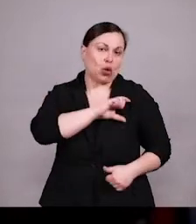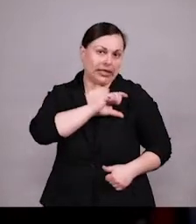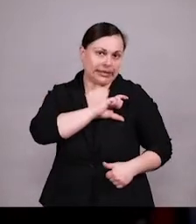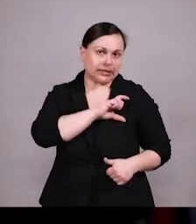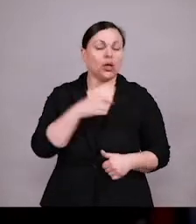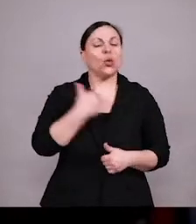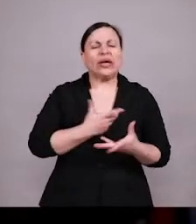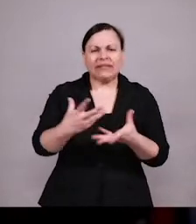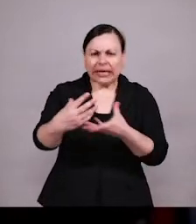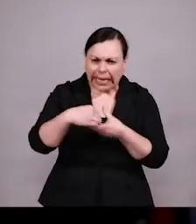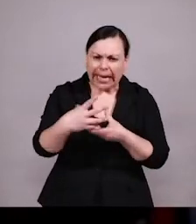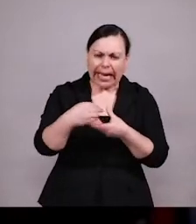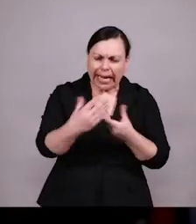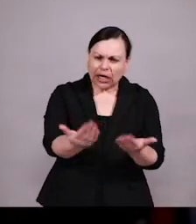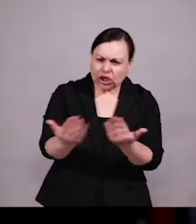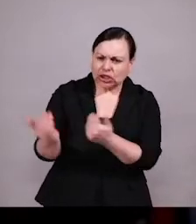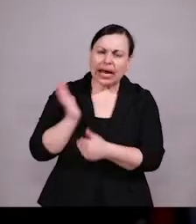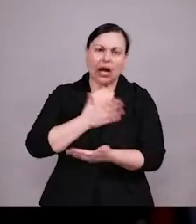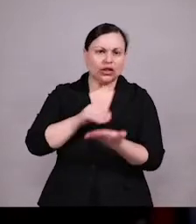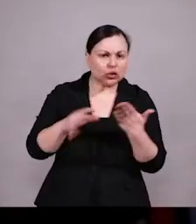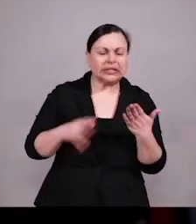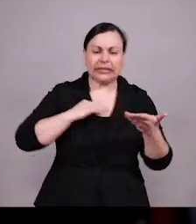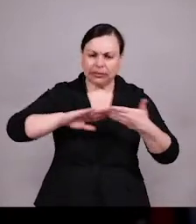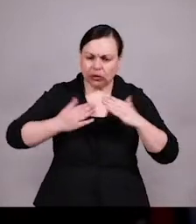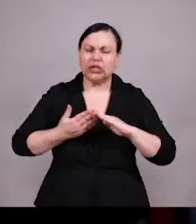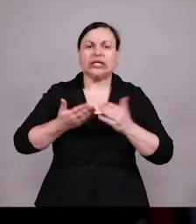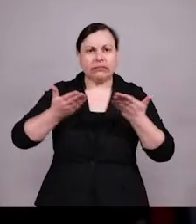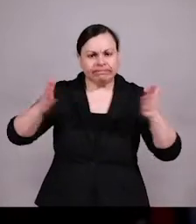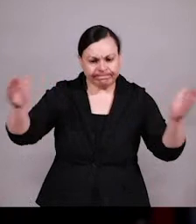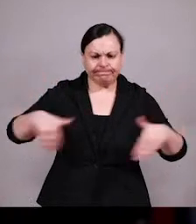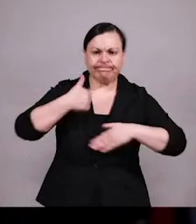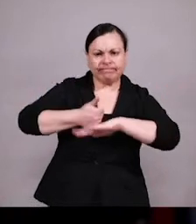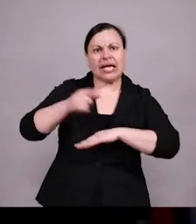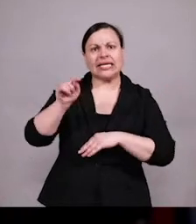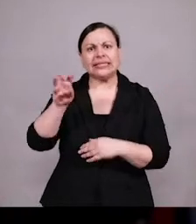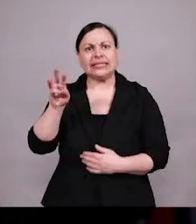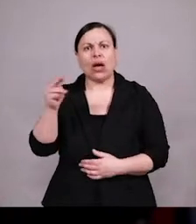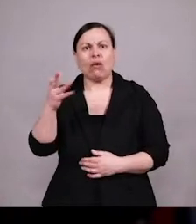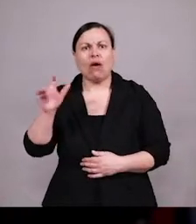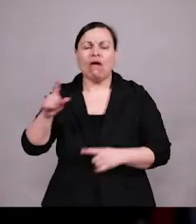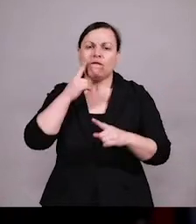community asking for input through a town hall on promising practices in campus public safety,